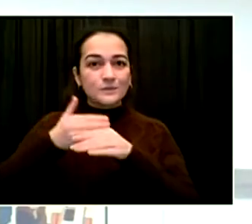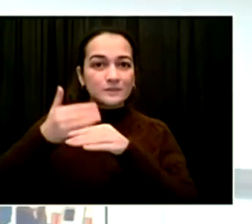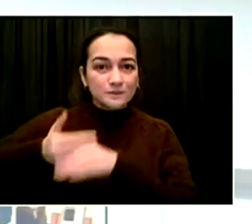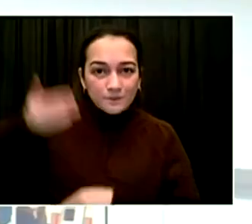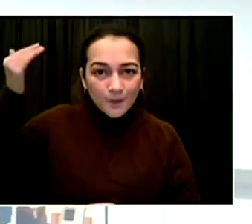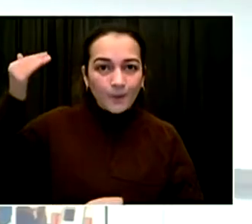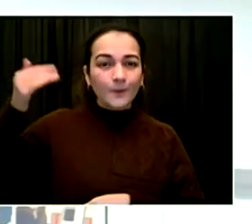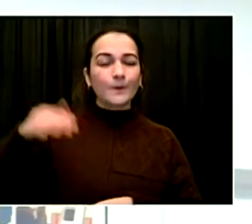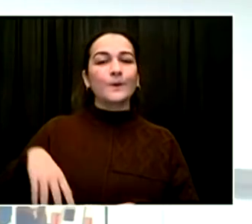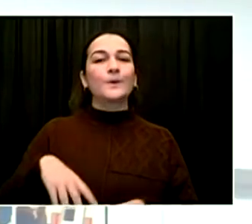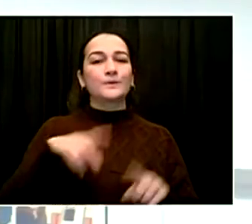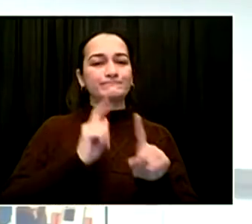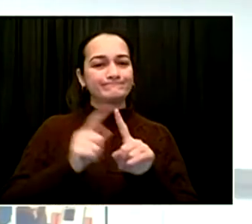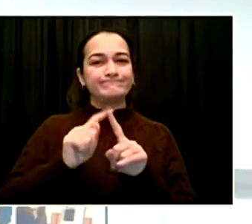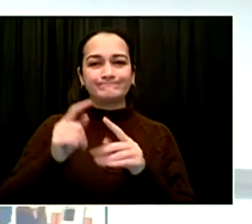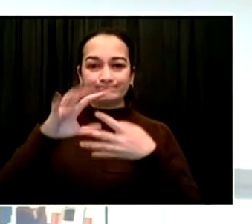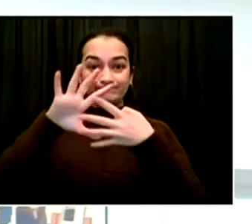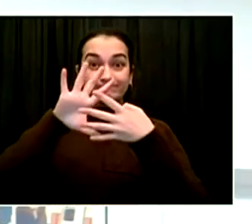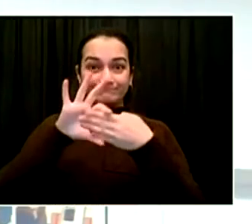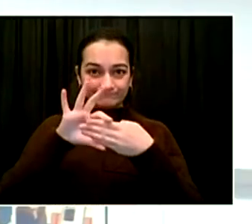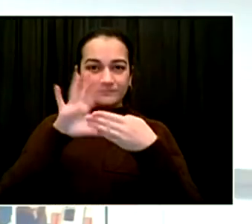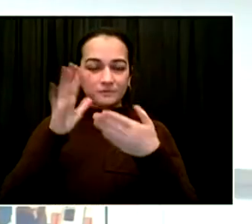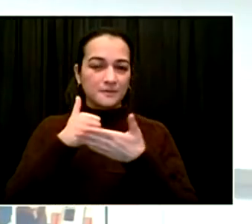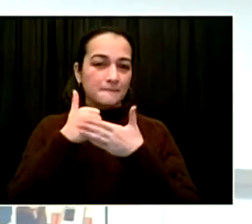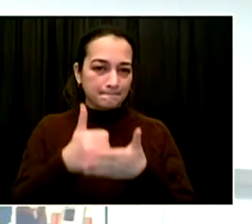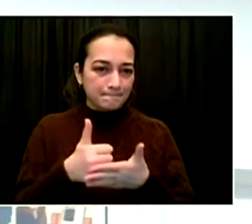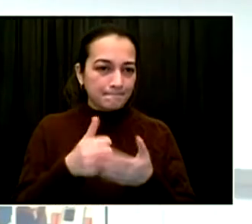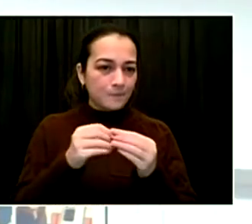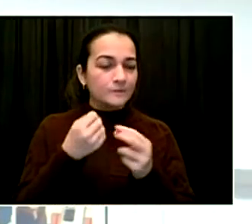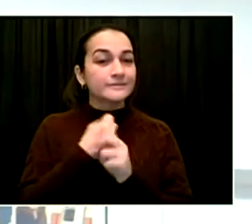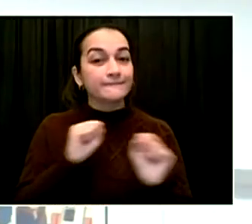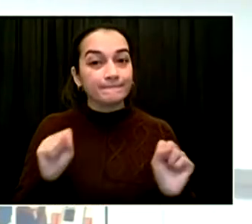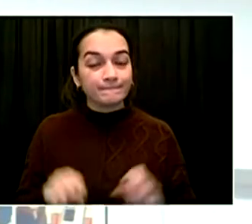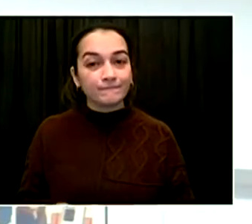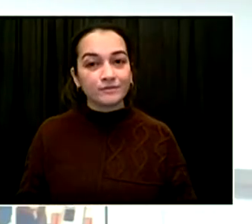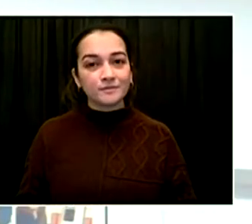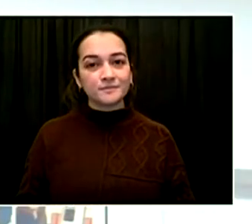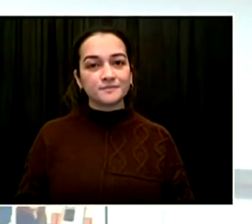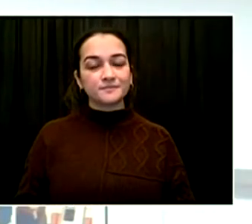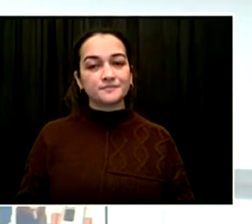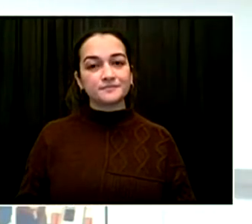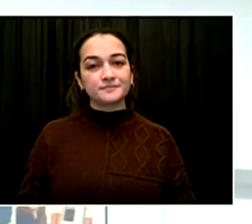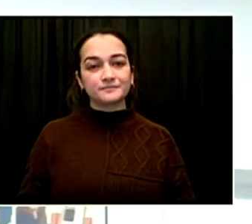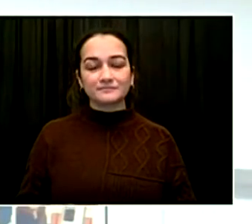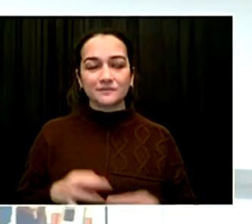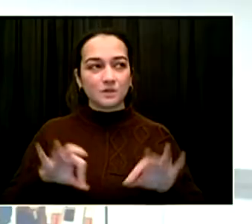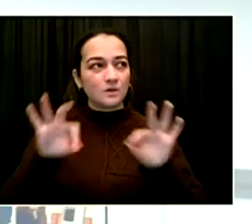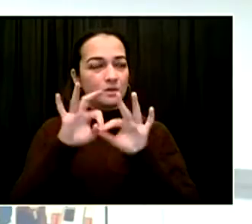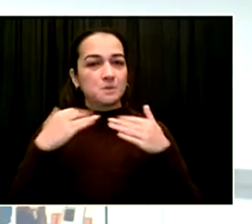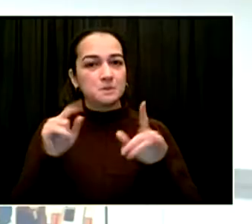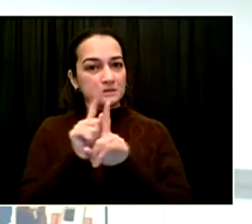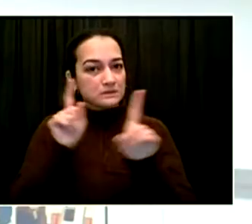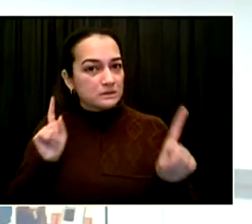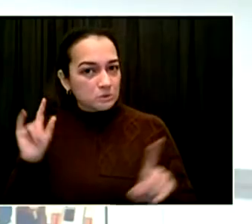CAN OR CRACK OPEN A WINDOW OR